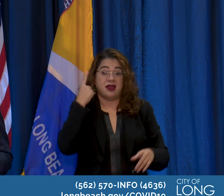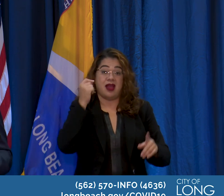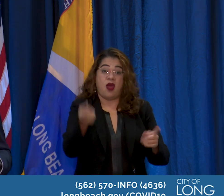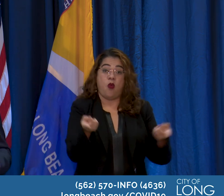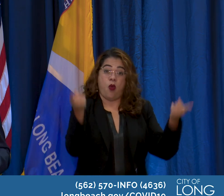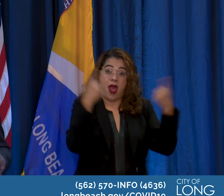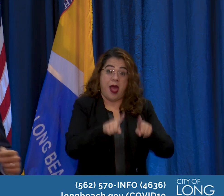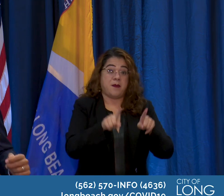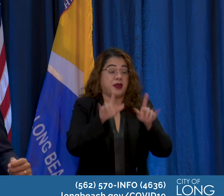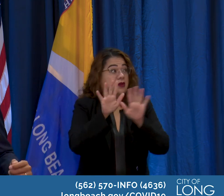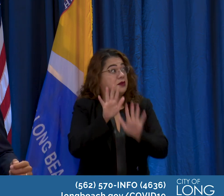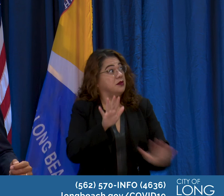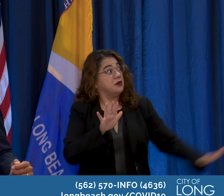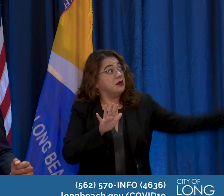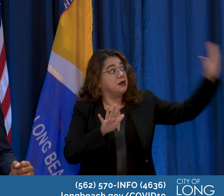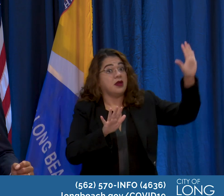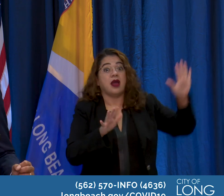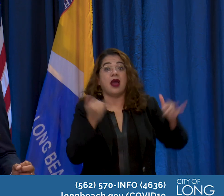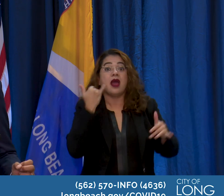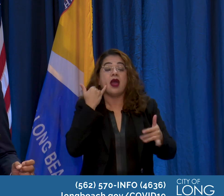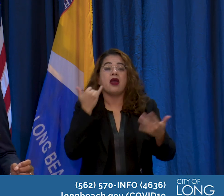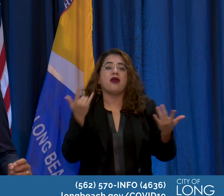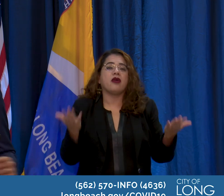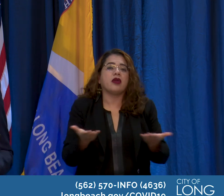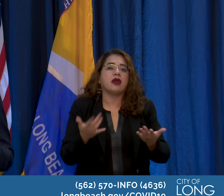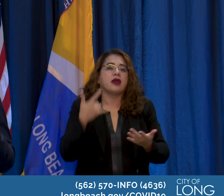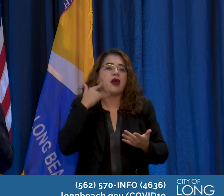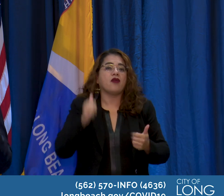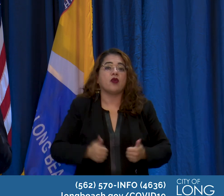are traveling between locations.